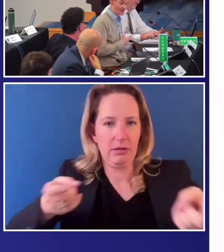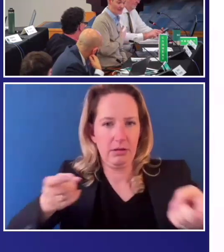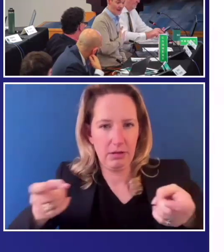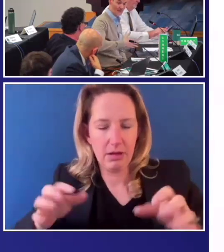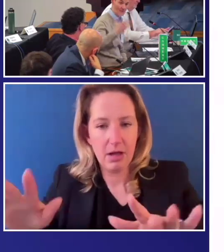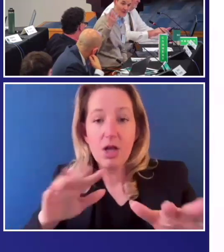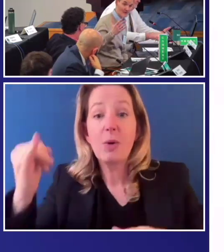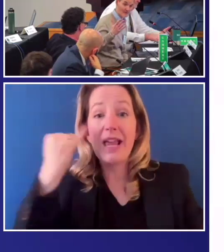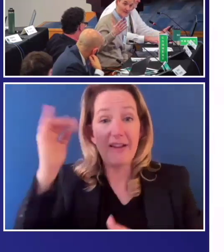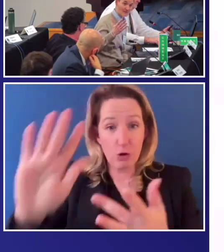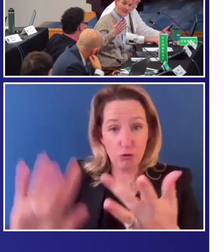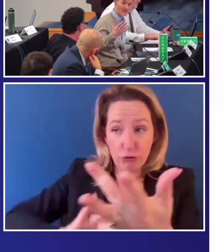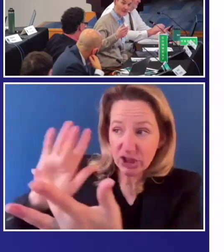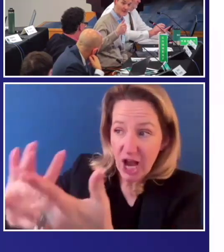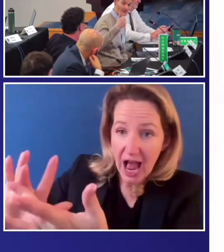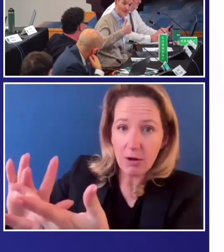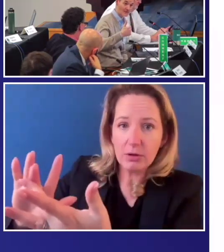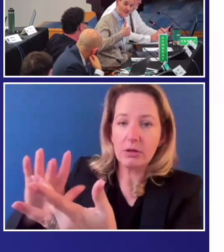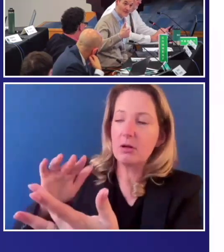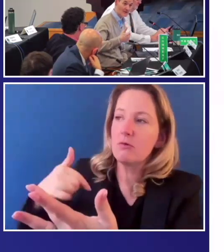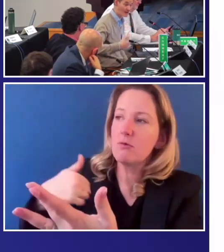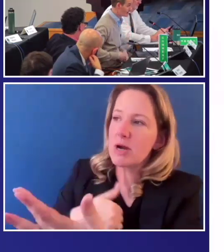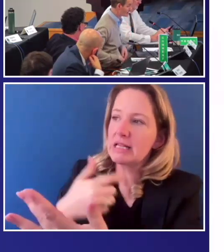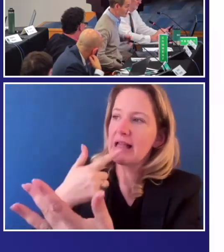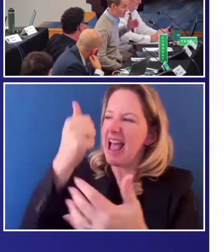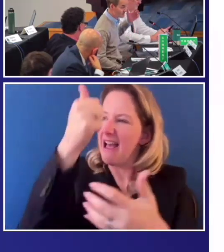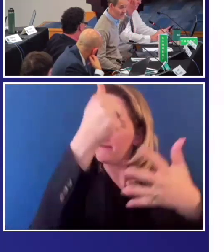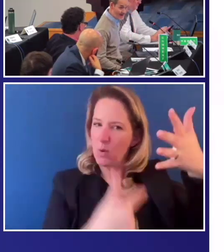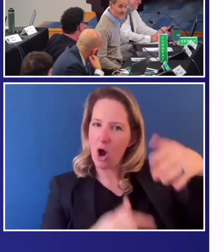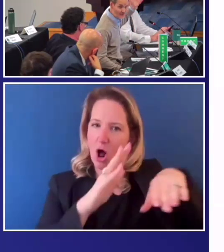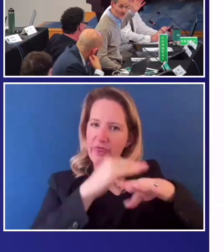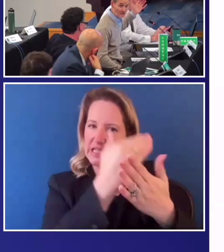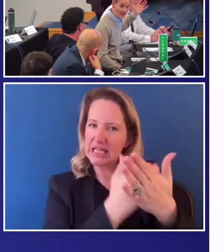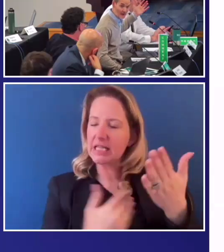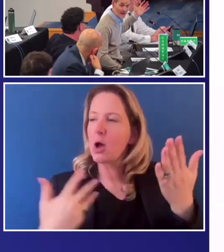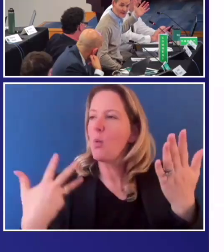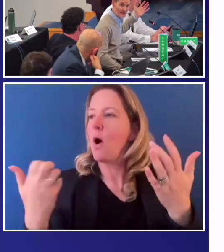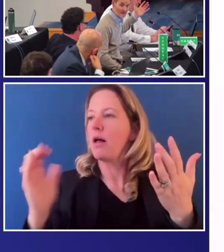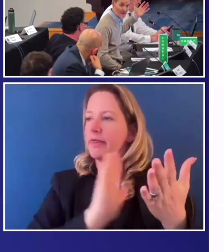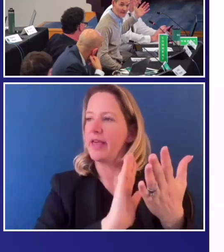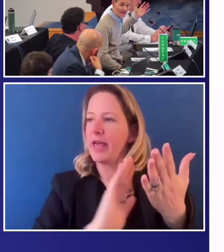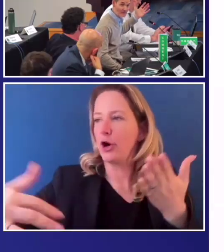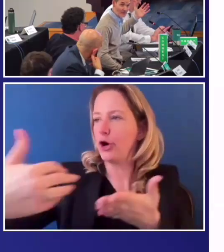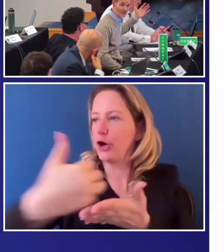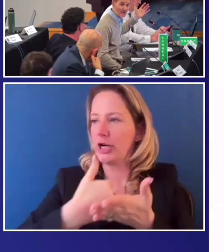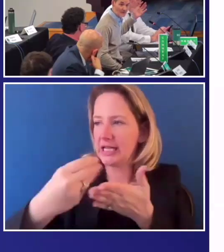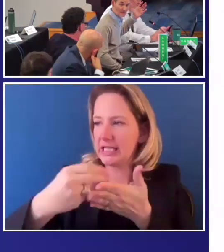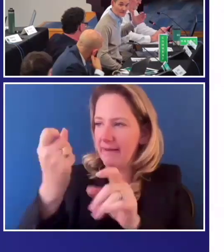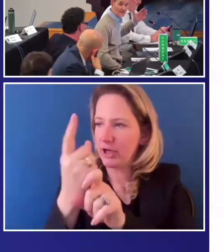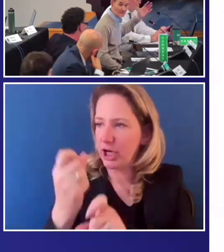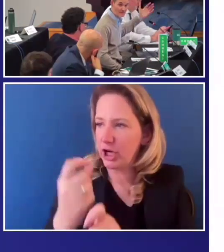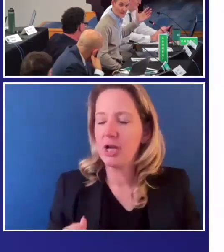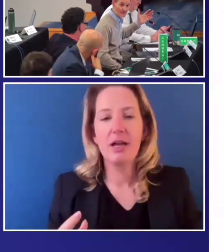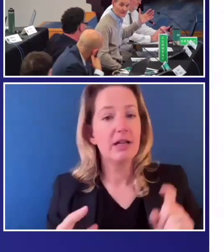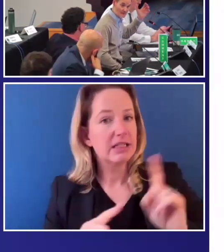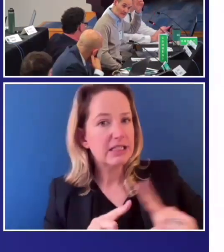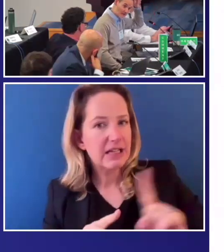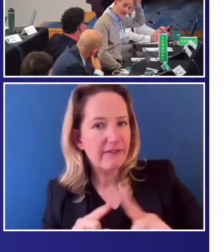you're saying for everyone on this list, we want the earnings for a single year. It's going to be vastly more complex if you're having to pull earnings from different students from all these different,